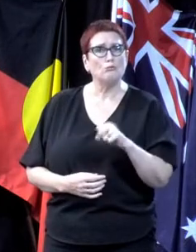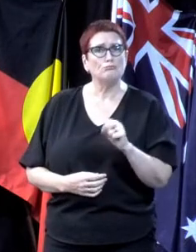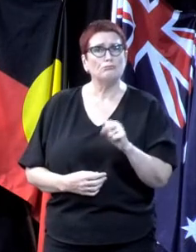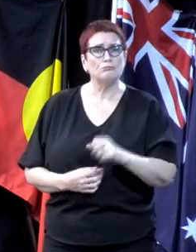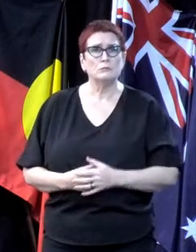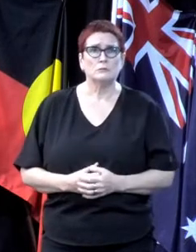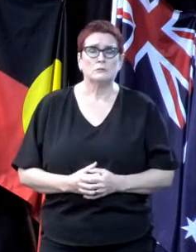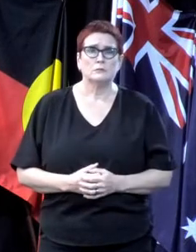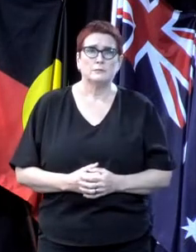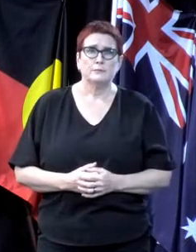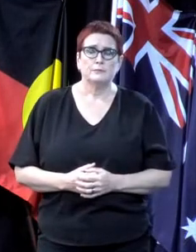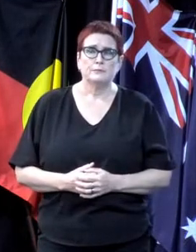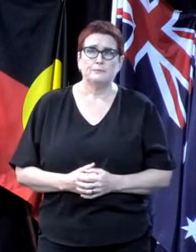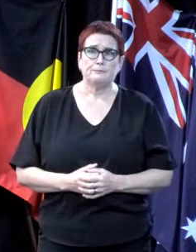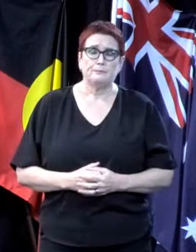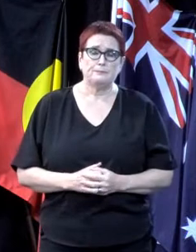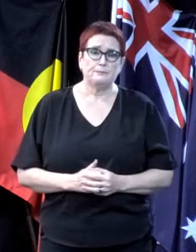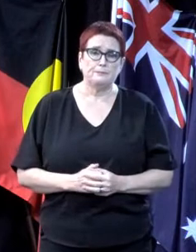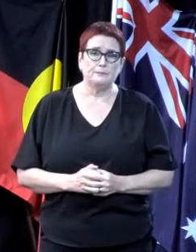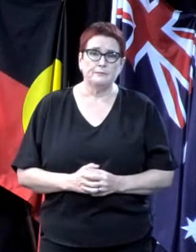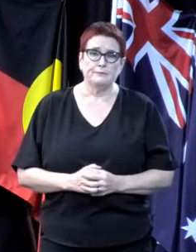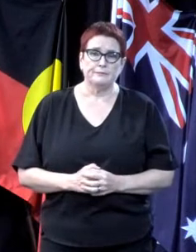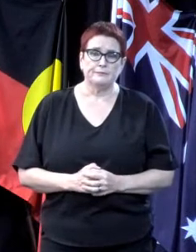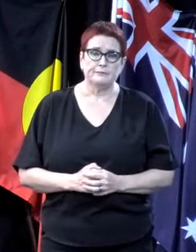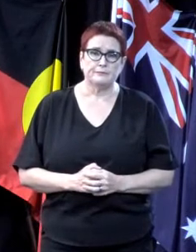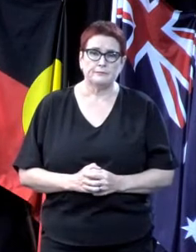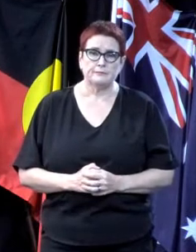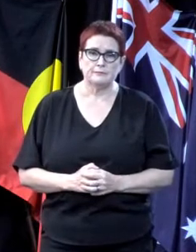I believe that because, well, through conversation